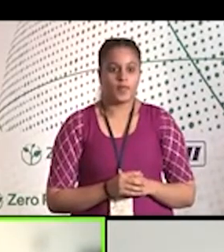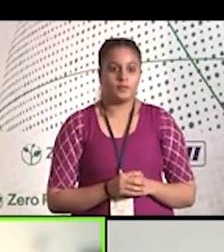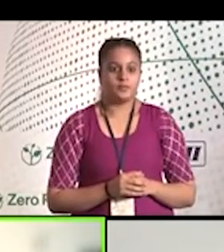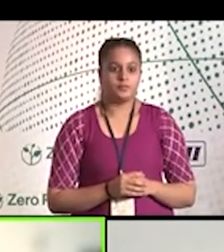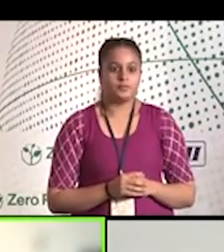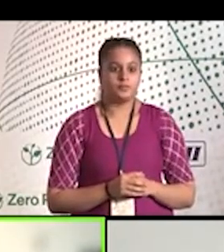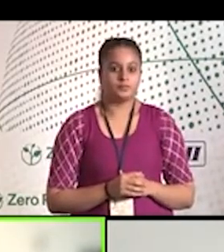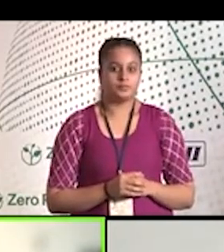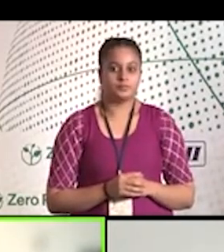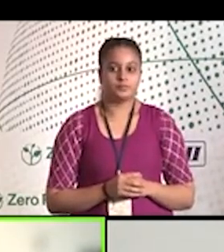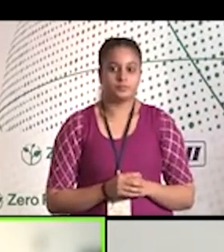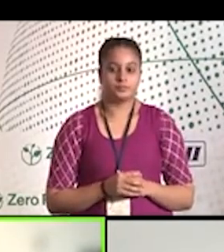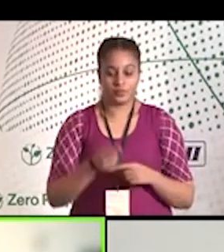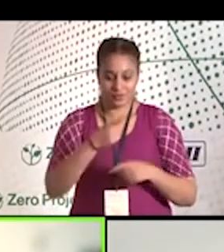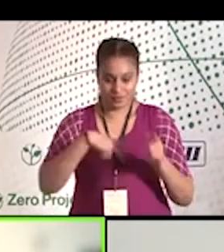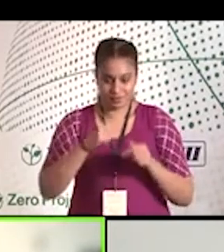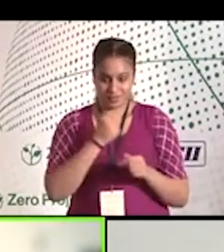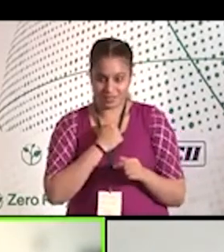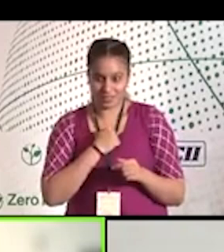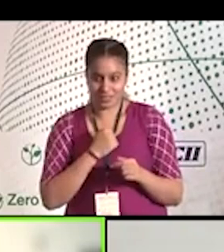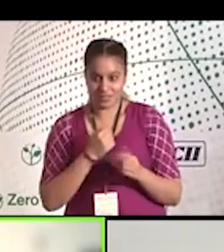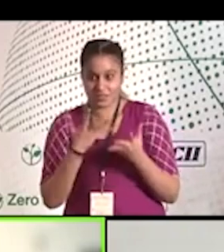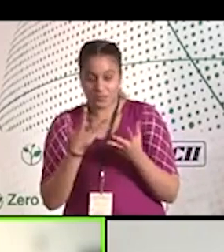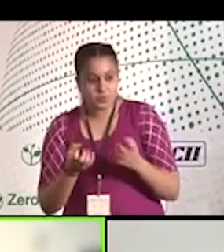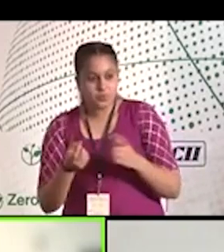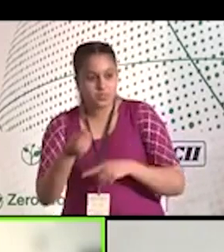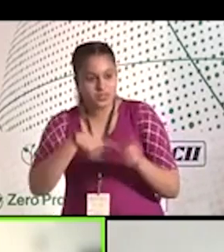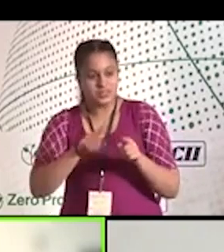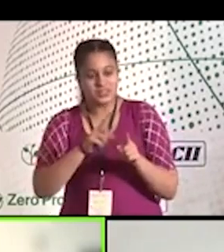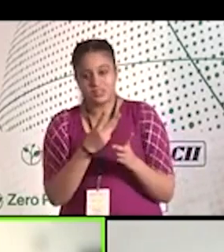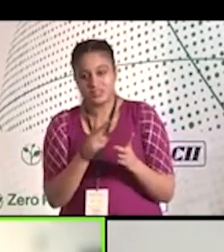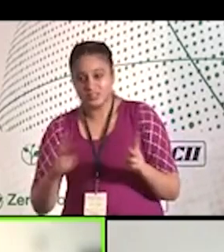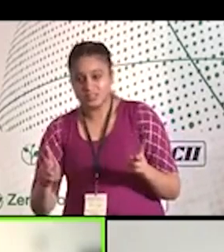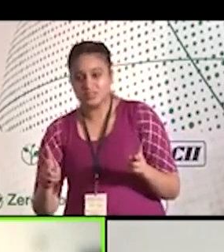We actually use a lot of various techniques to reach the